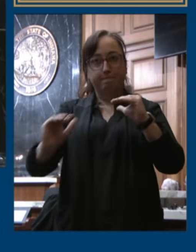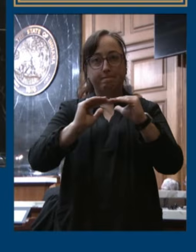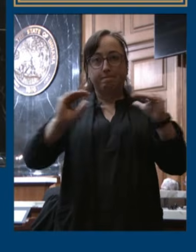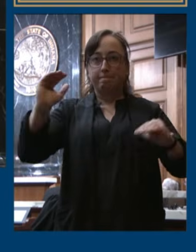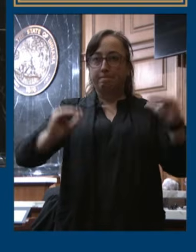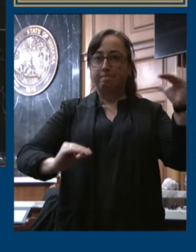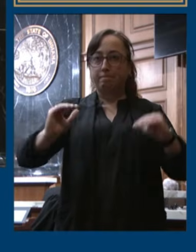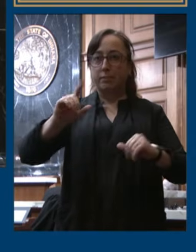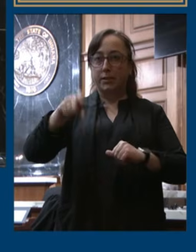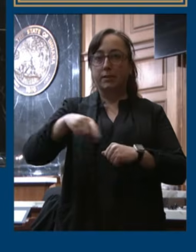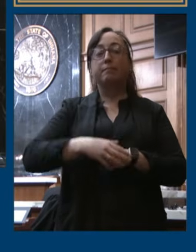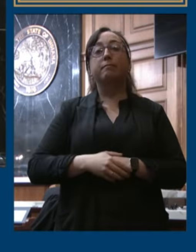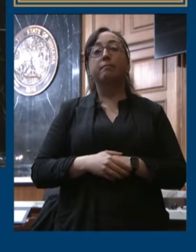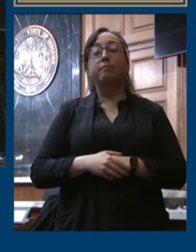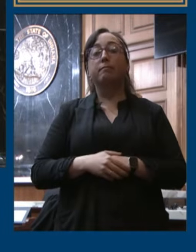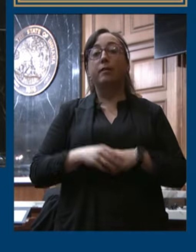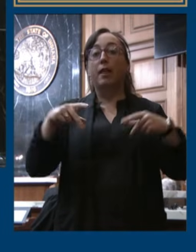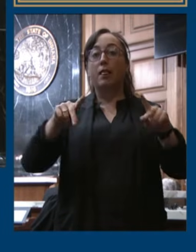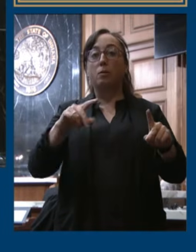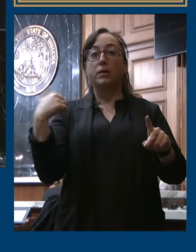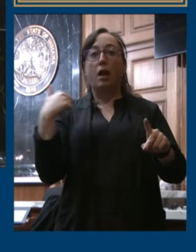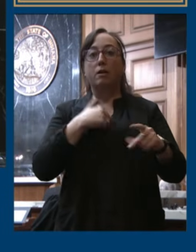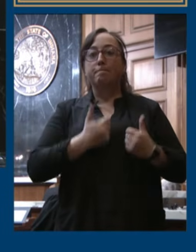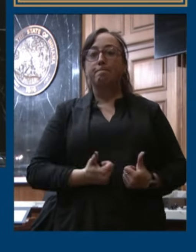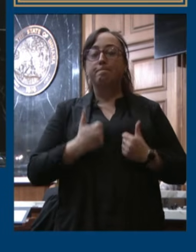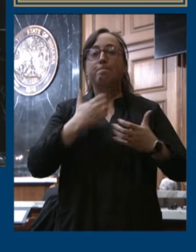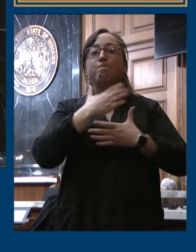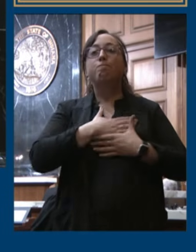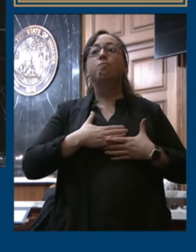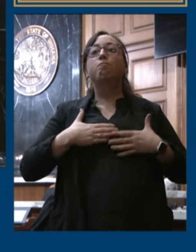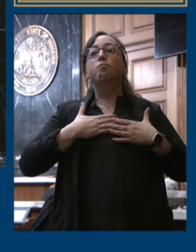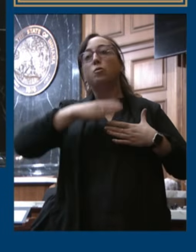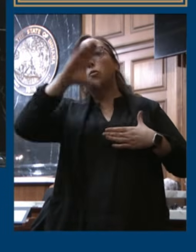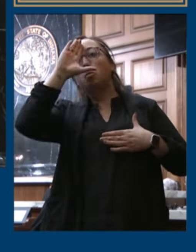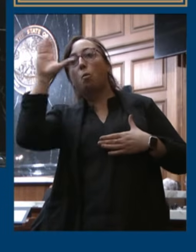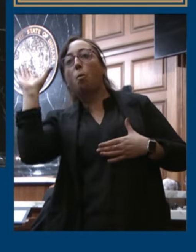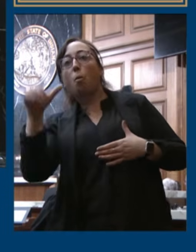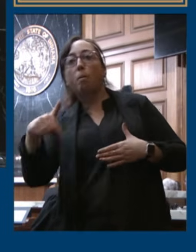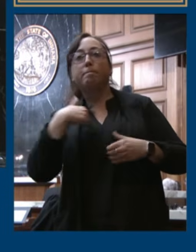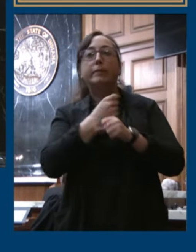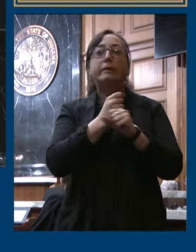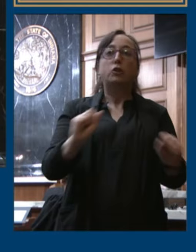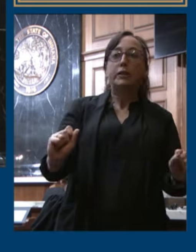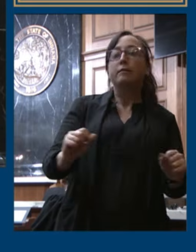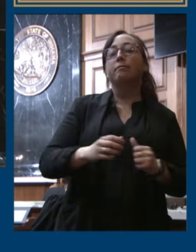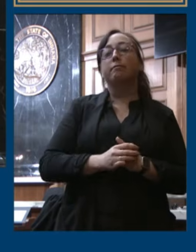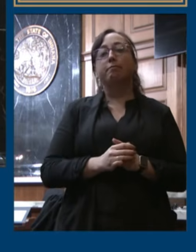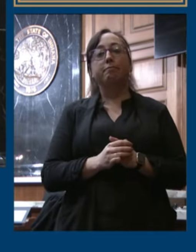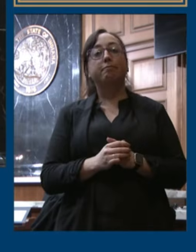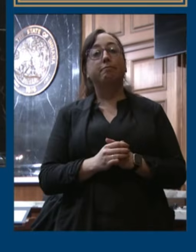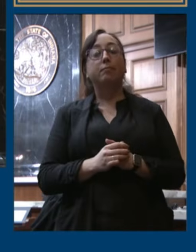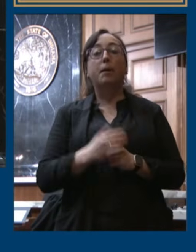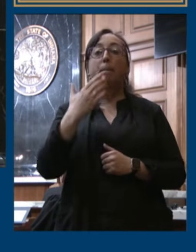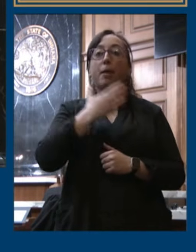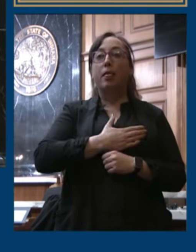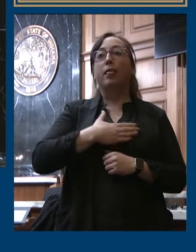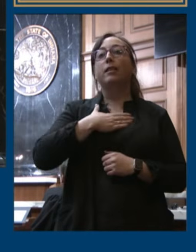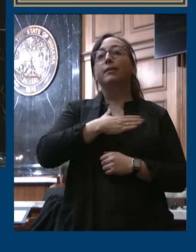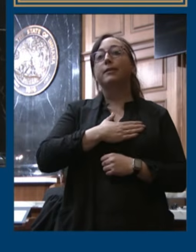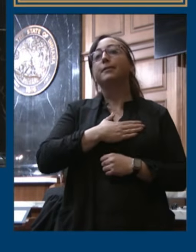IT'S WHAT ALLOWS US TO ENJOY LIFE IN A SAFE AND FREE SOCIETY. PLEASE JOIN ME ON A TOUR ACROSS OUR STATE TO SEE HOW